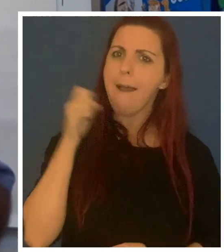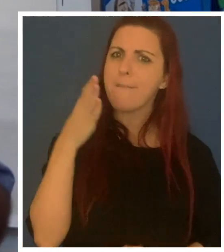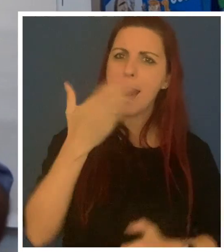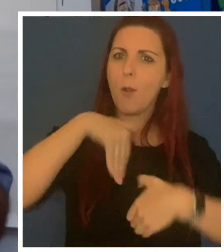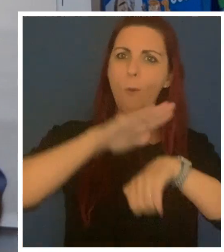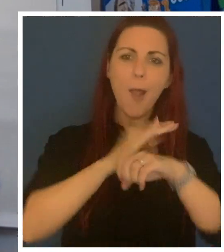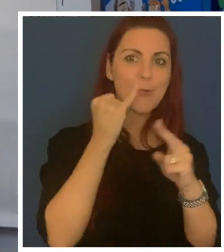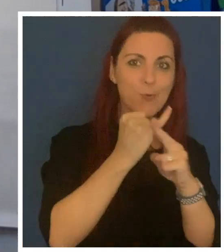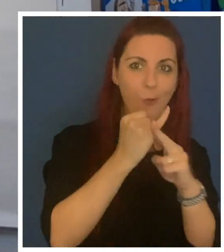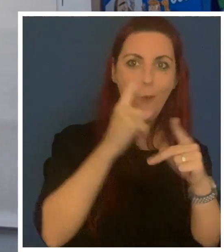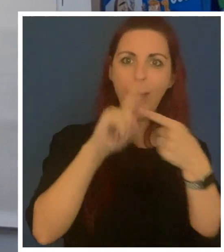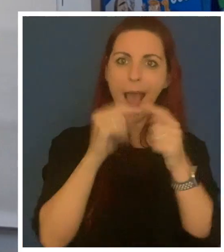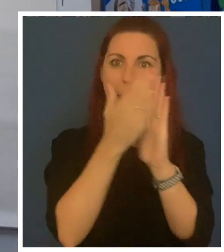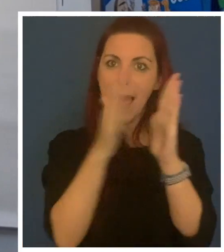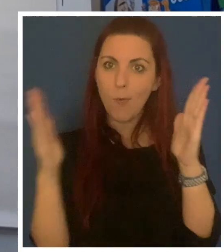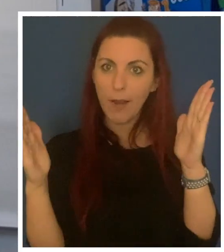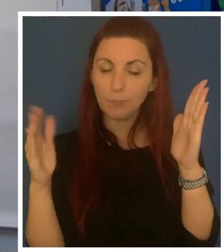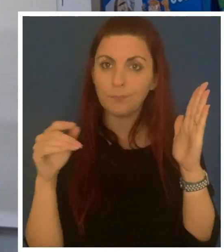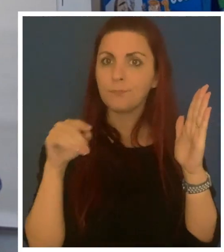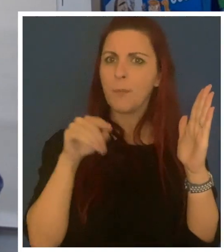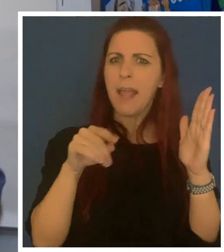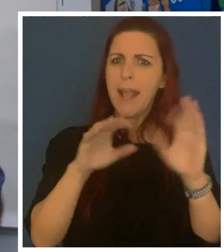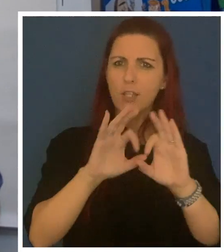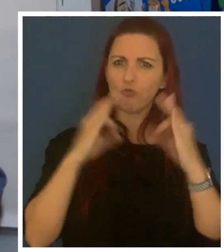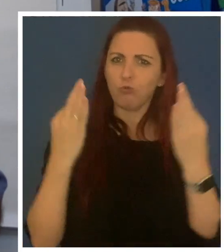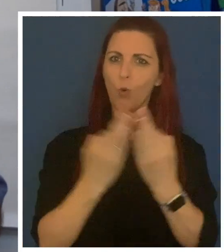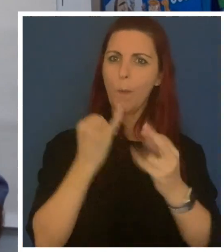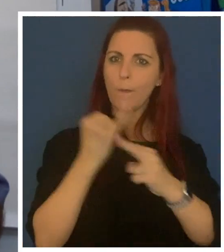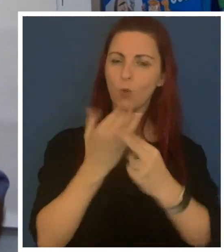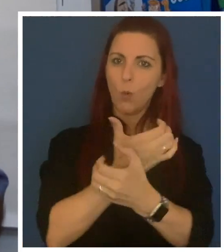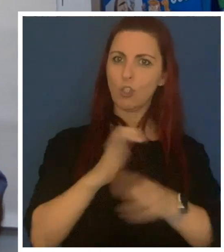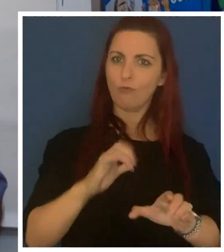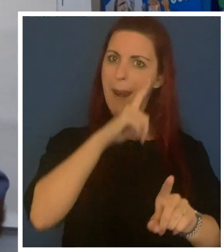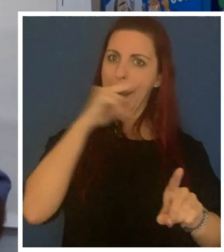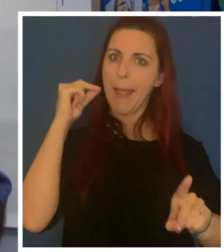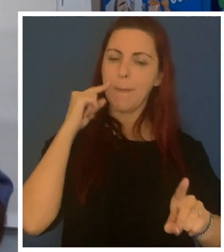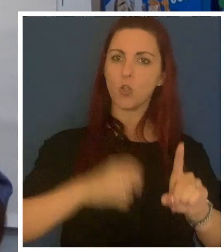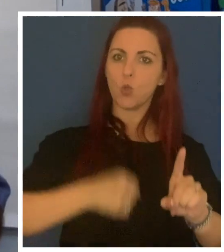It's all about a team of school kids who call themselves the Super Energy Activists Ireland.